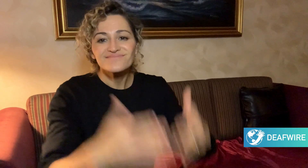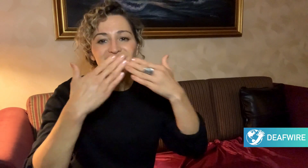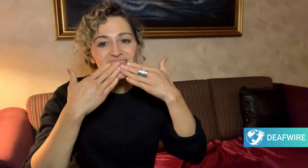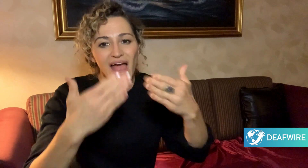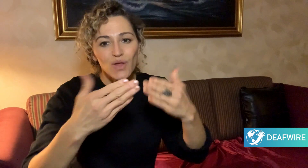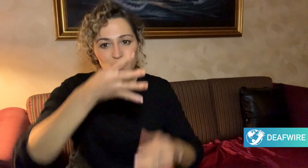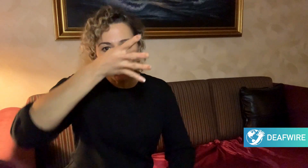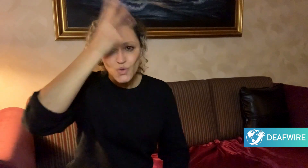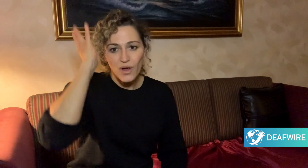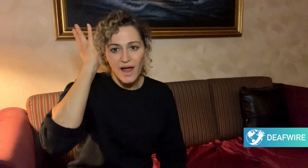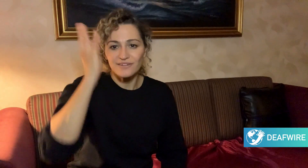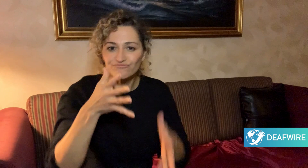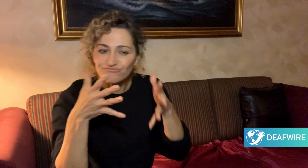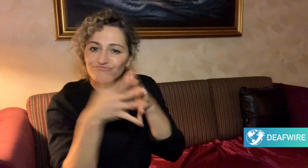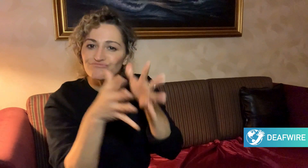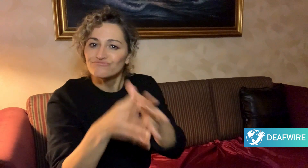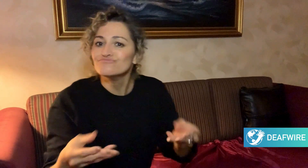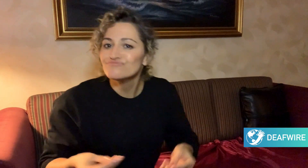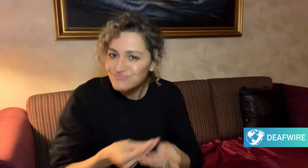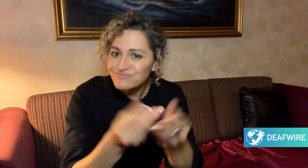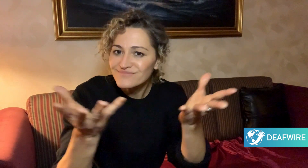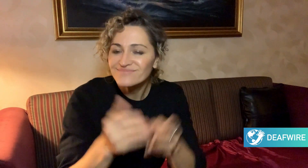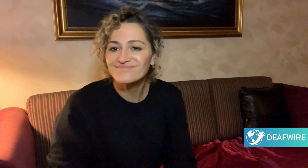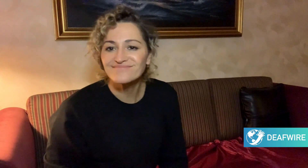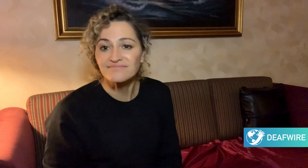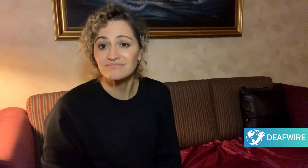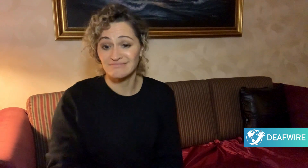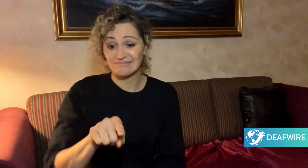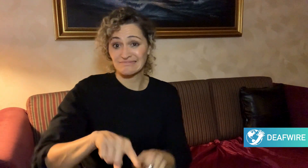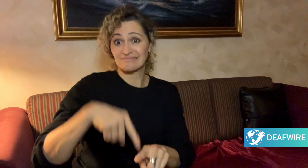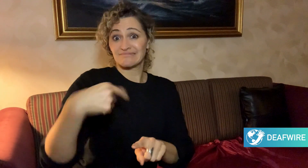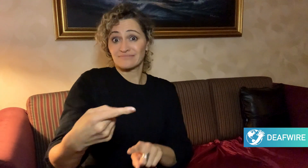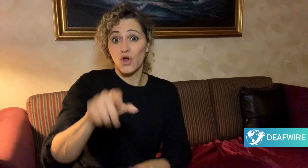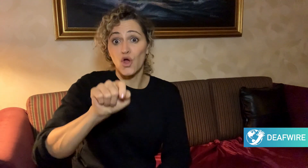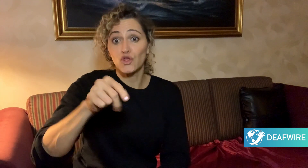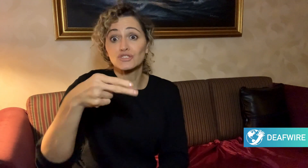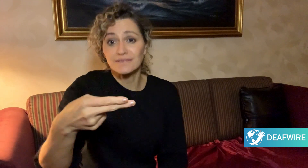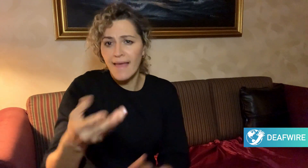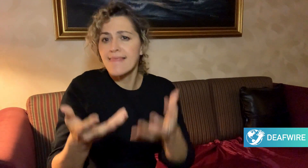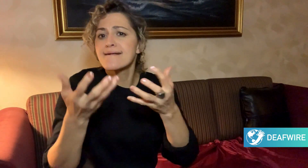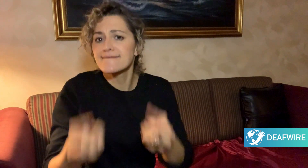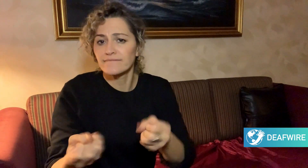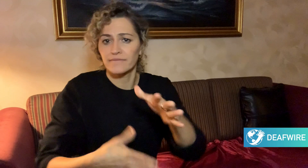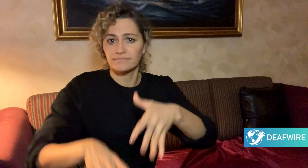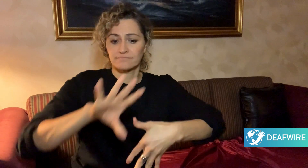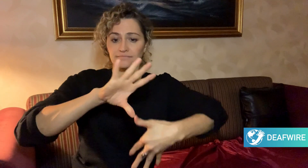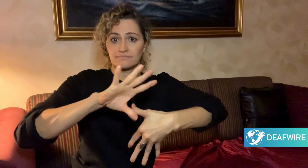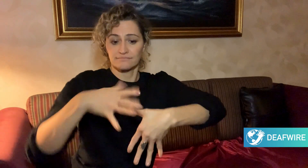Thank you for sharing, Sonia. This Thursday, we will have a report